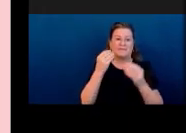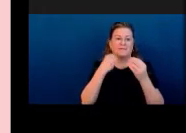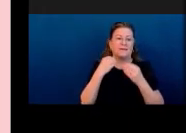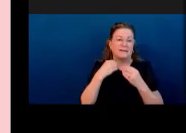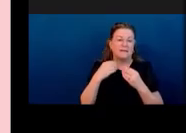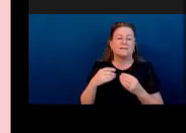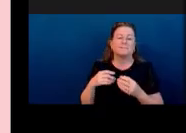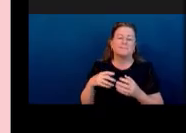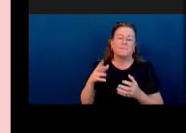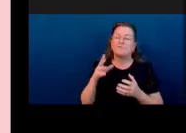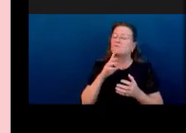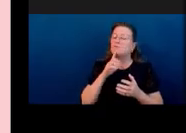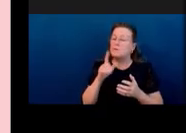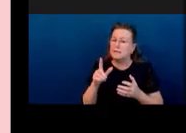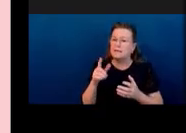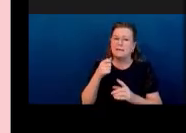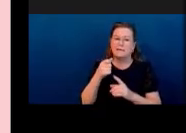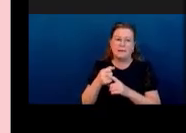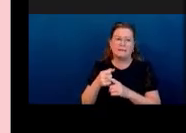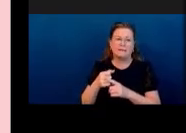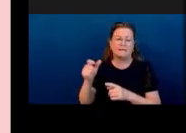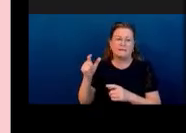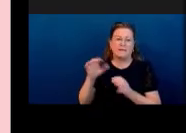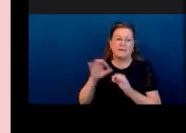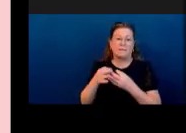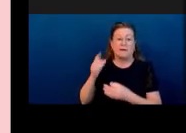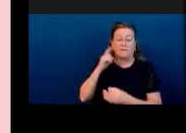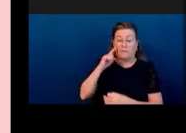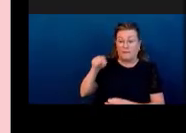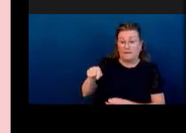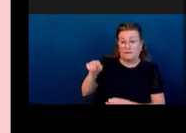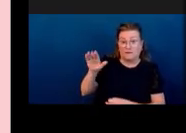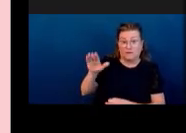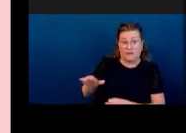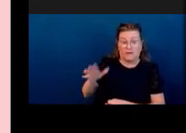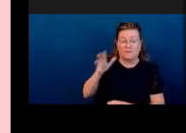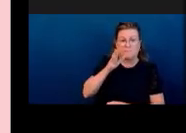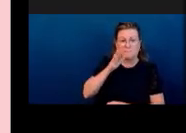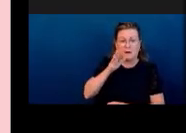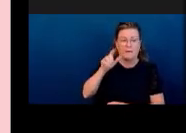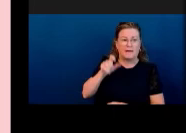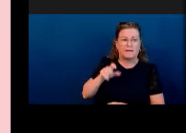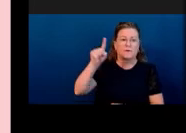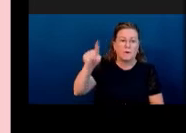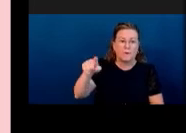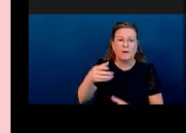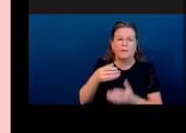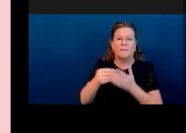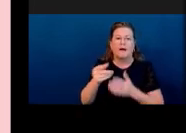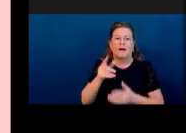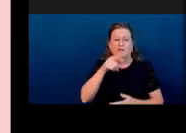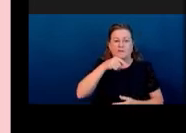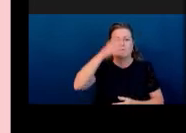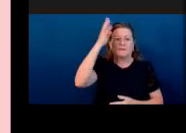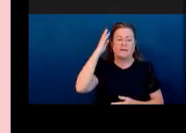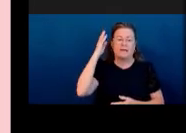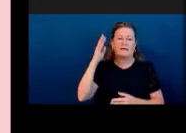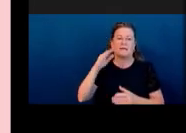impacting the family. Like for this child, he was mom was having to go and get Chick fil A sandwiches at 1030 every single